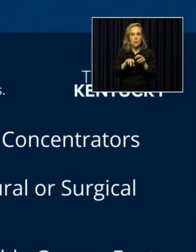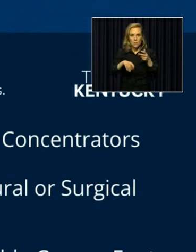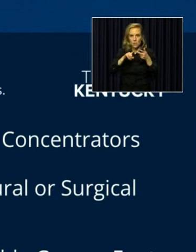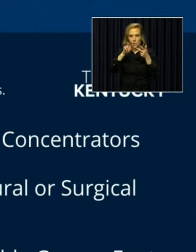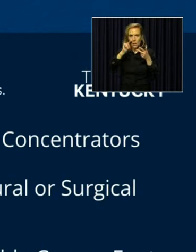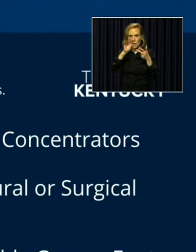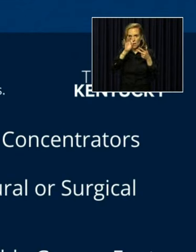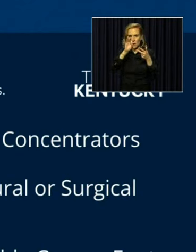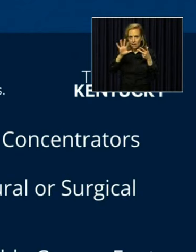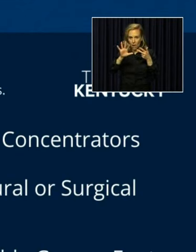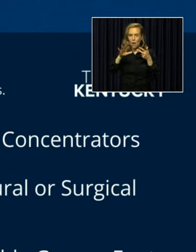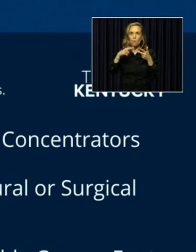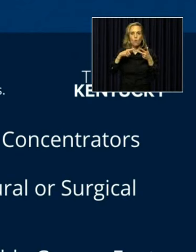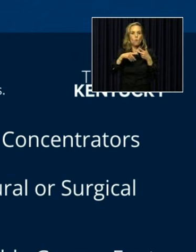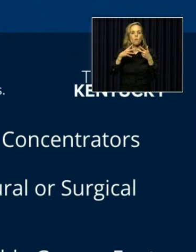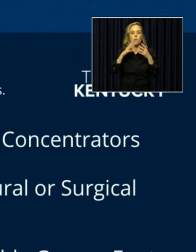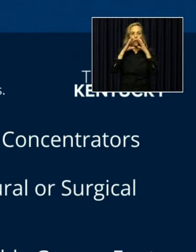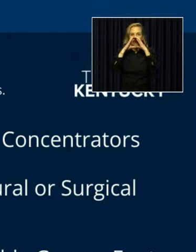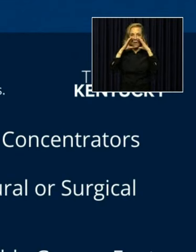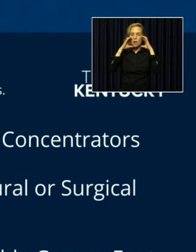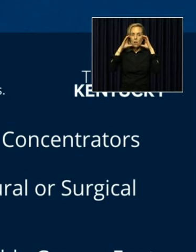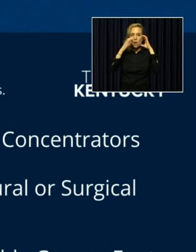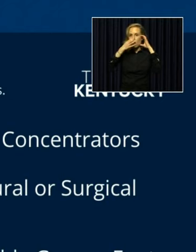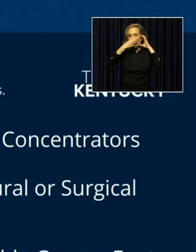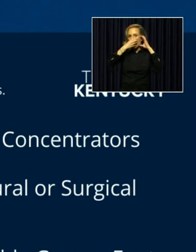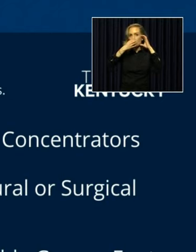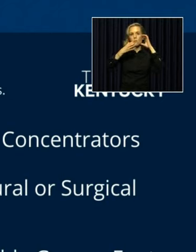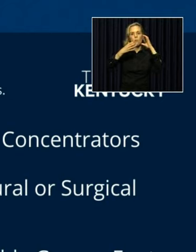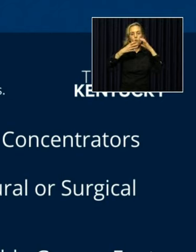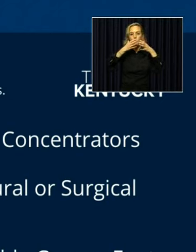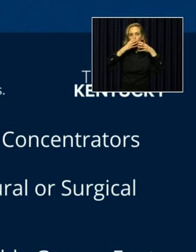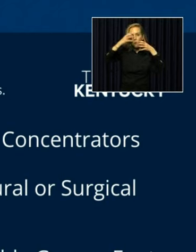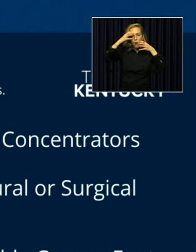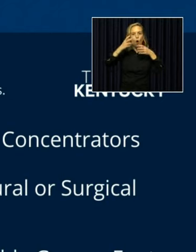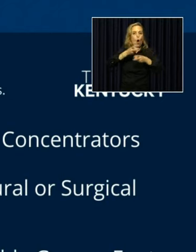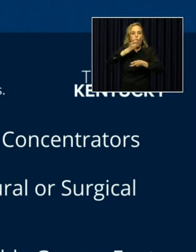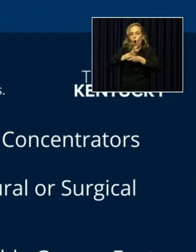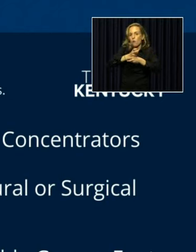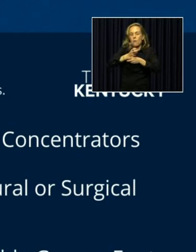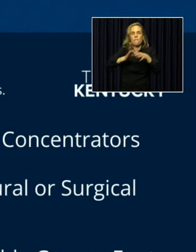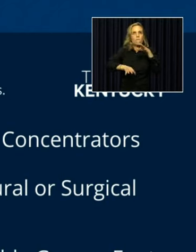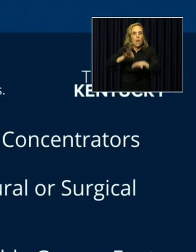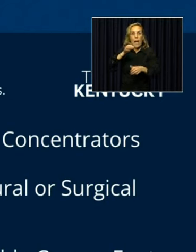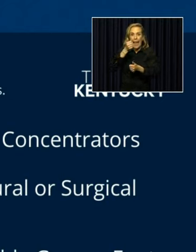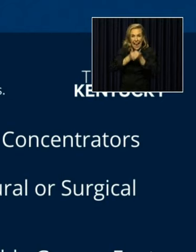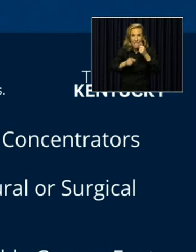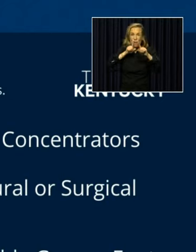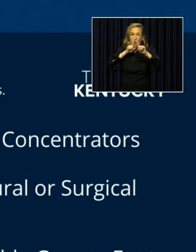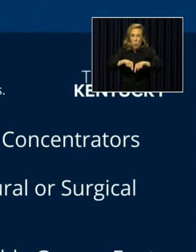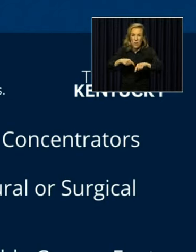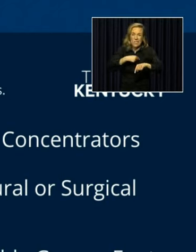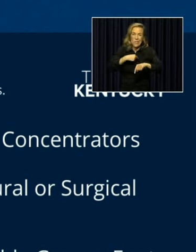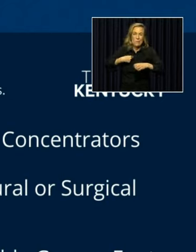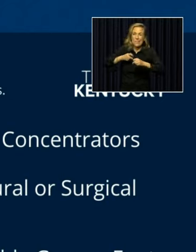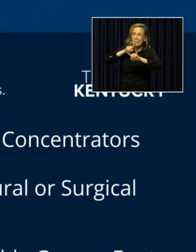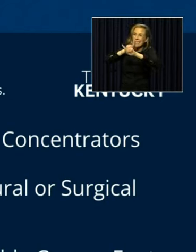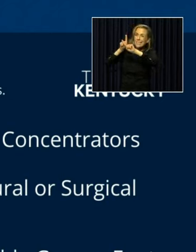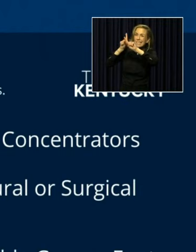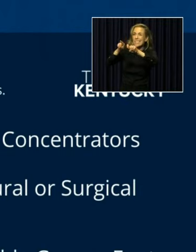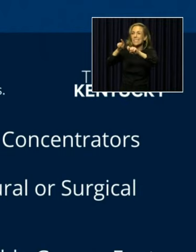WITH ANY OF THESE, WE WANT YOU